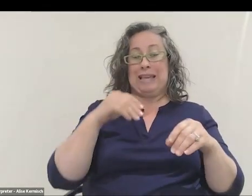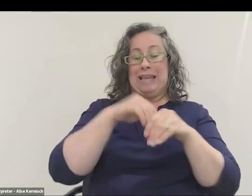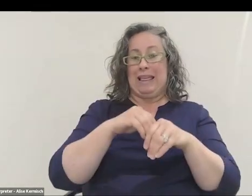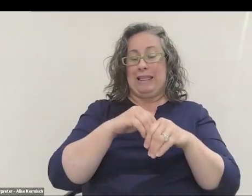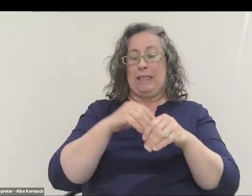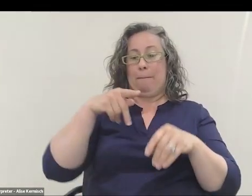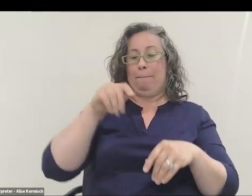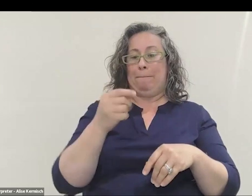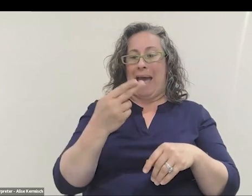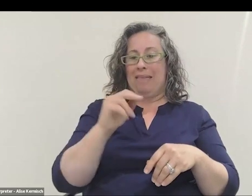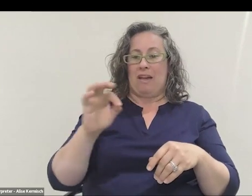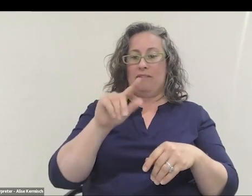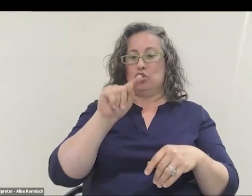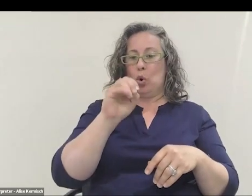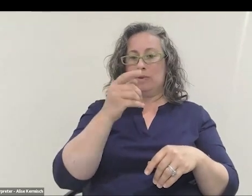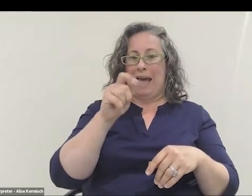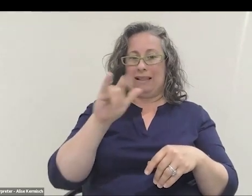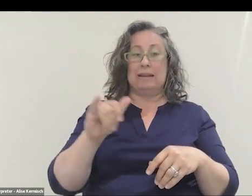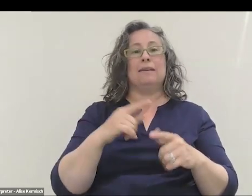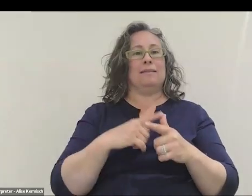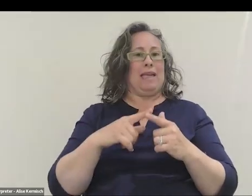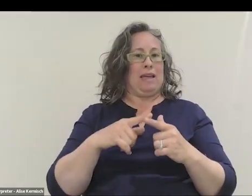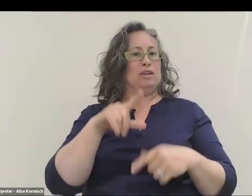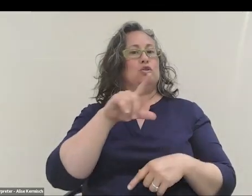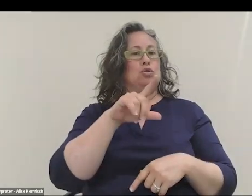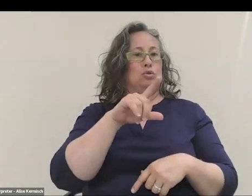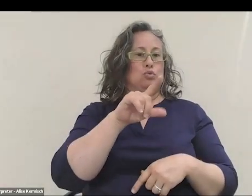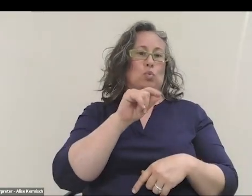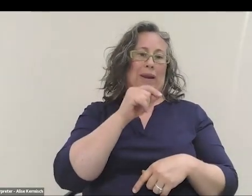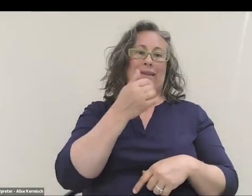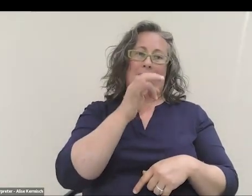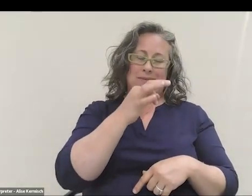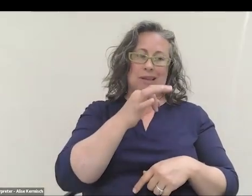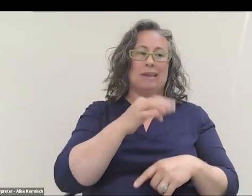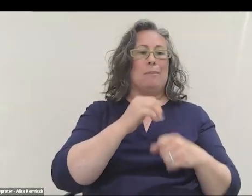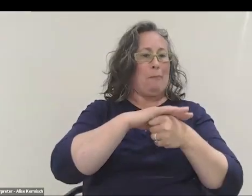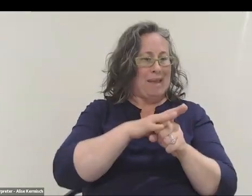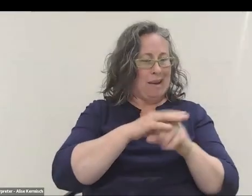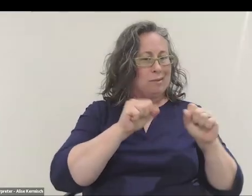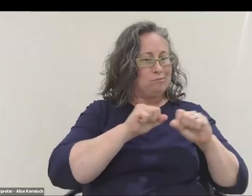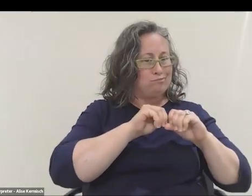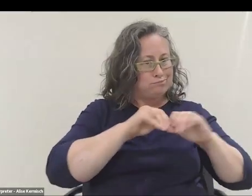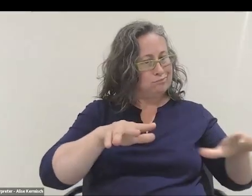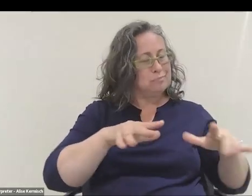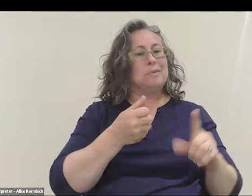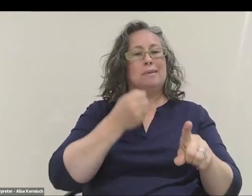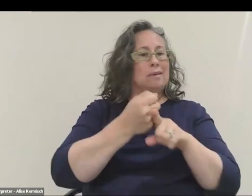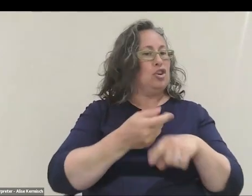Then in 2020, we all know the pandemic hit and things changed. We couldn't all get together in the same way.